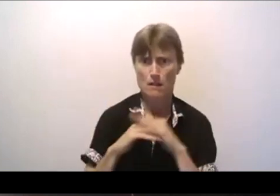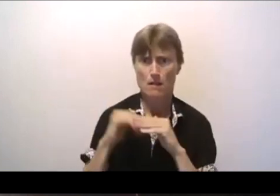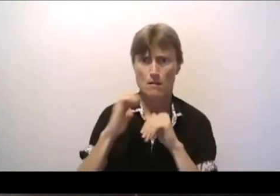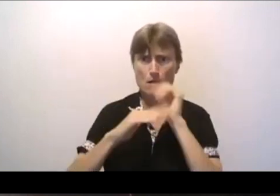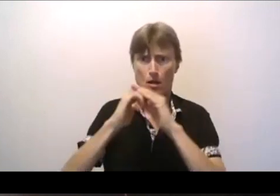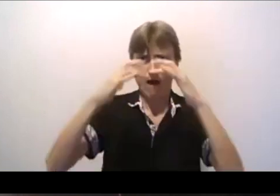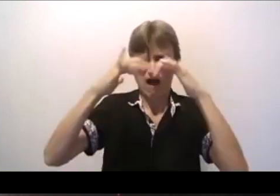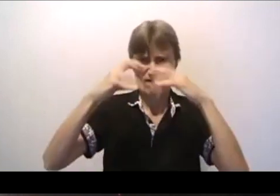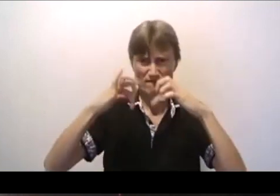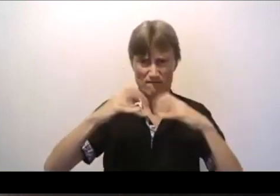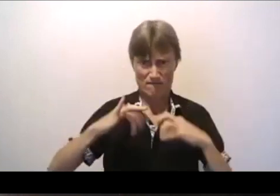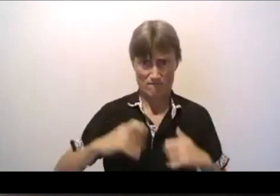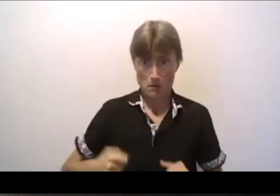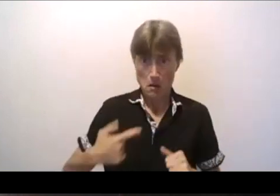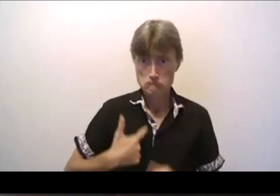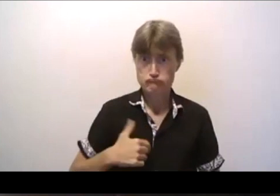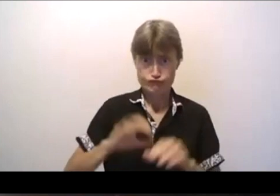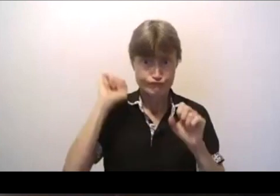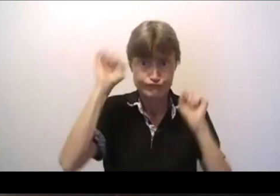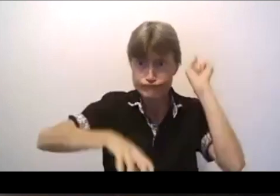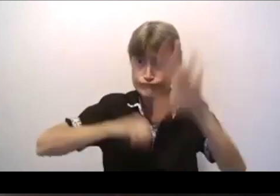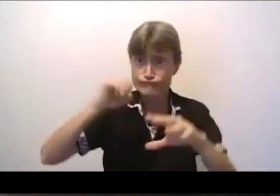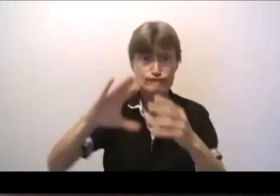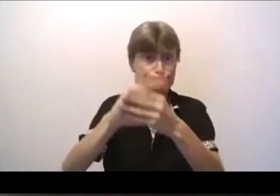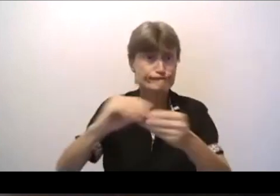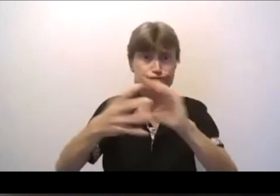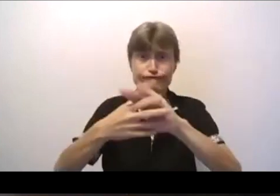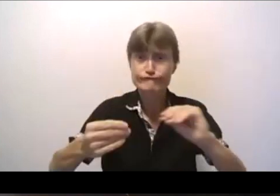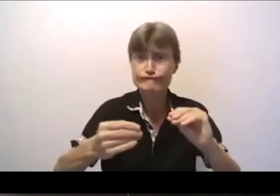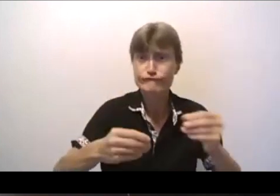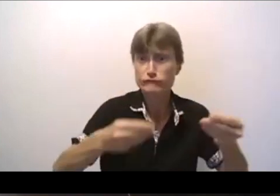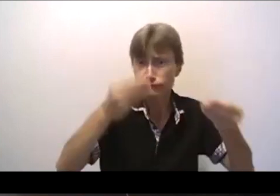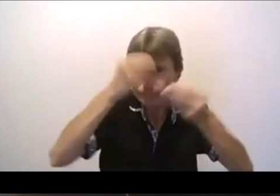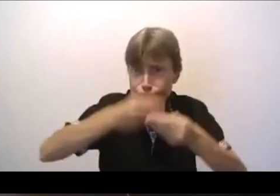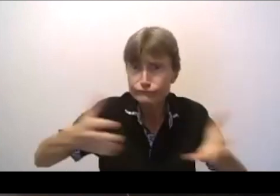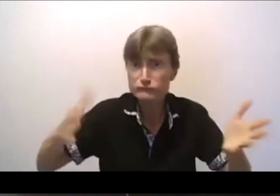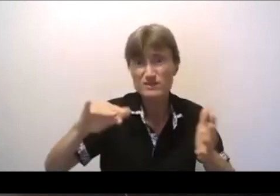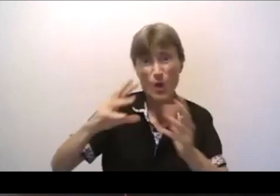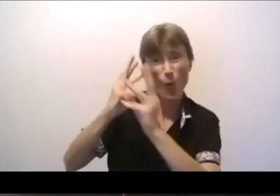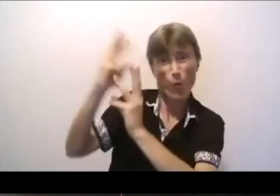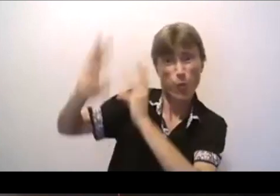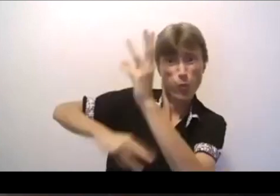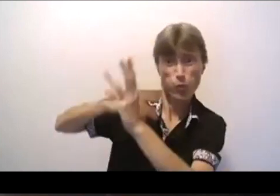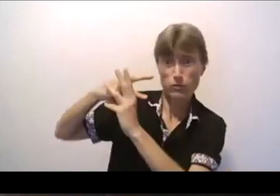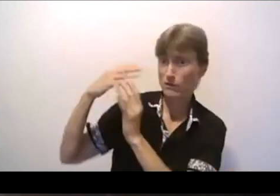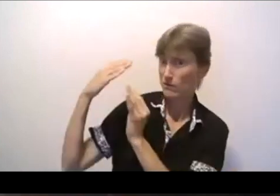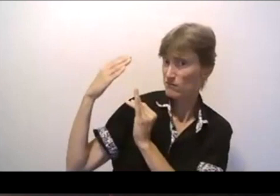i'm making those messages what ends up taking place is that the world that's impacting me the most ends up being where i'm responding the most